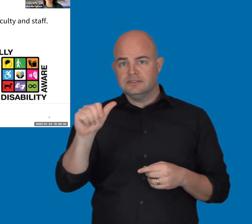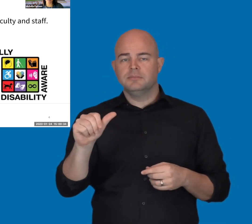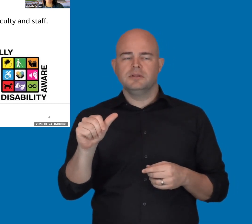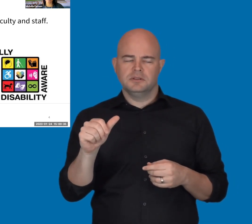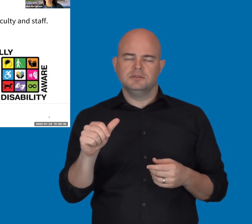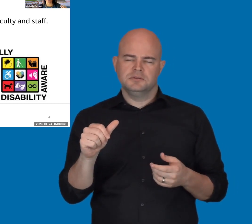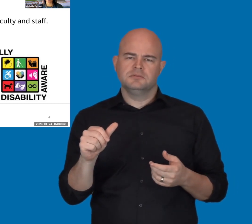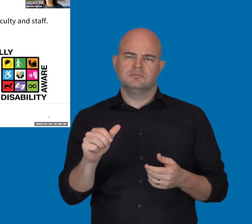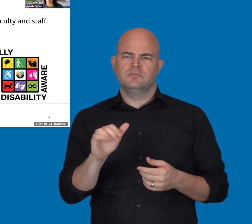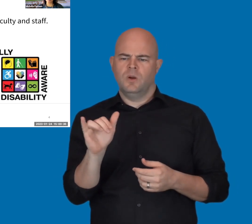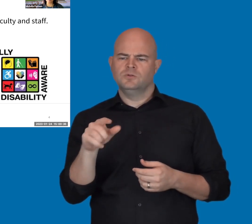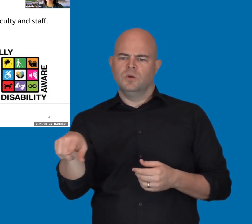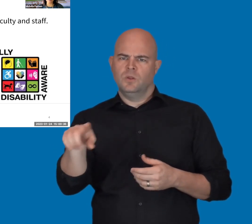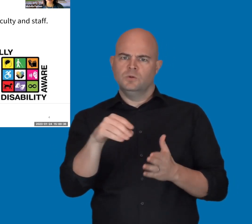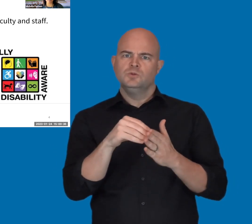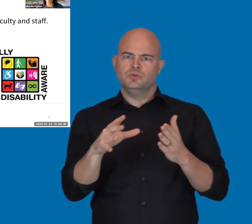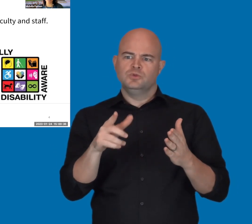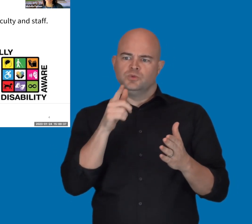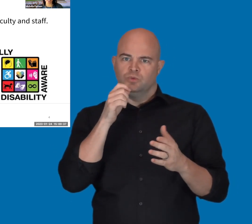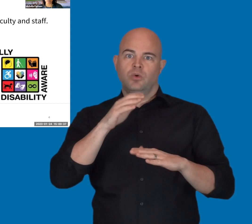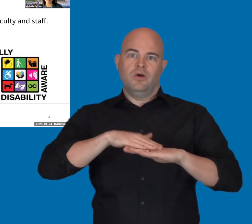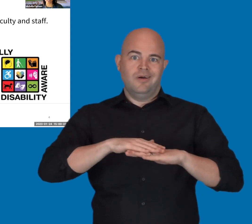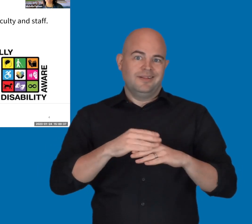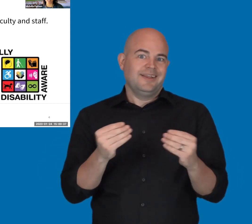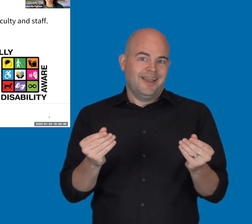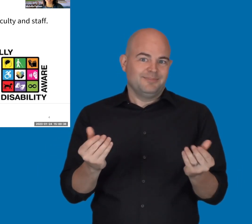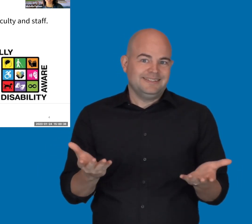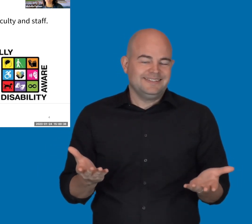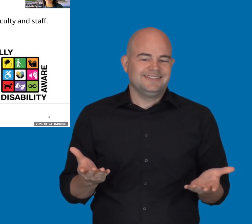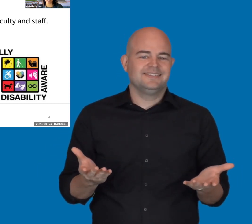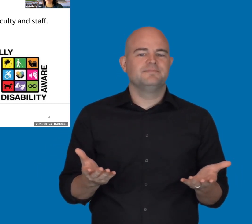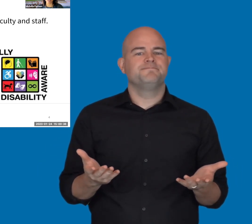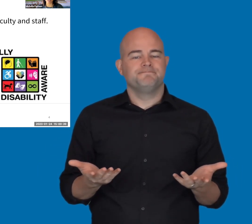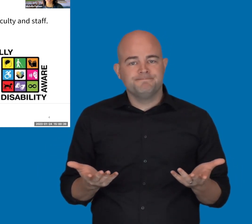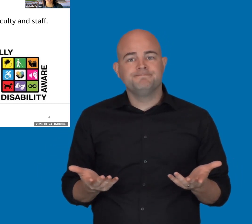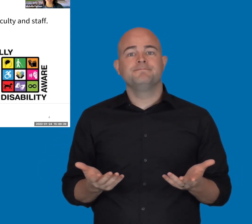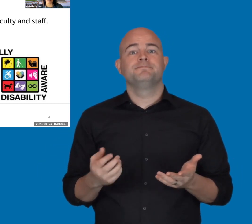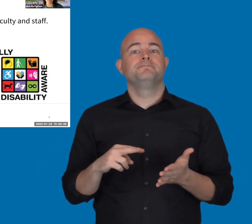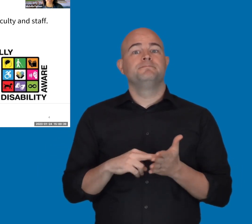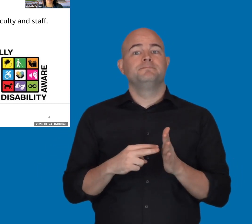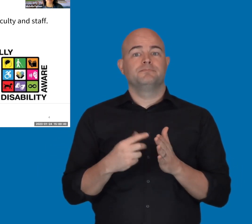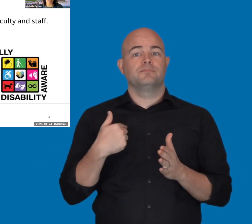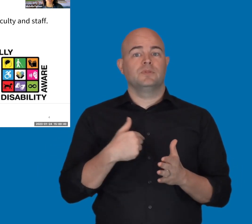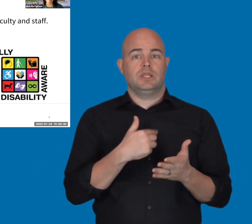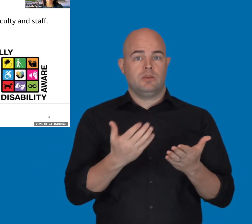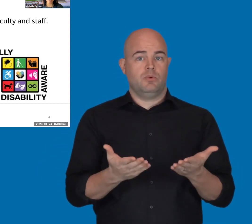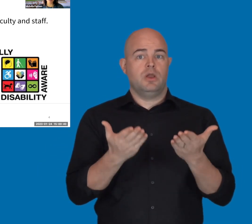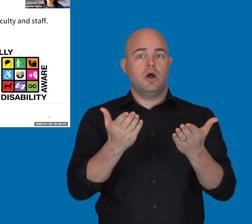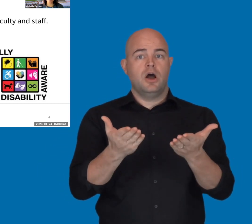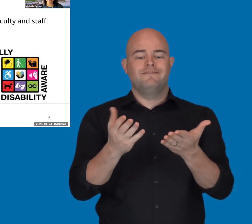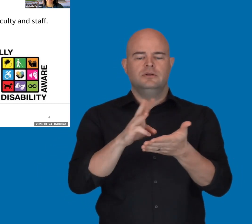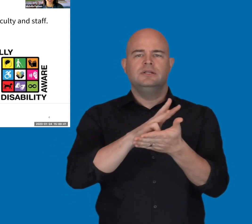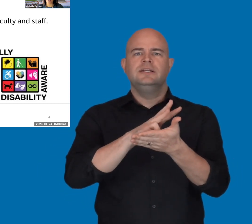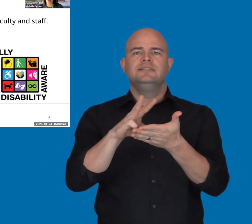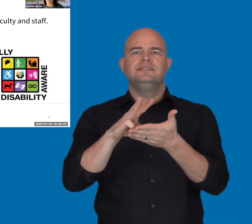Hi everyone. I'm Michelle Farnam. And I'm going to talk about our Ability Ally Training.